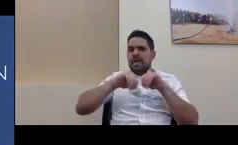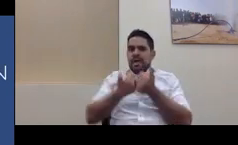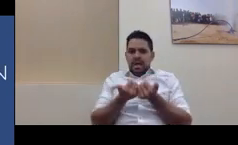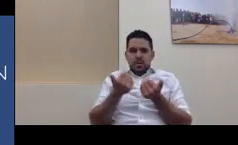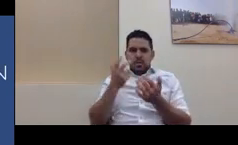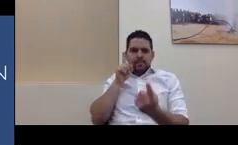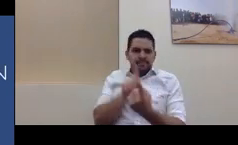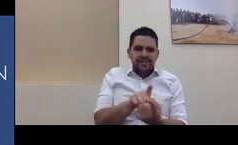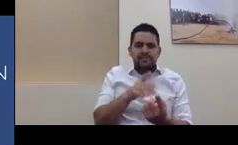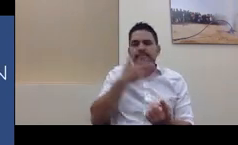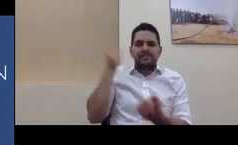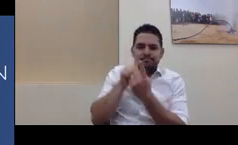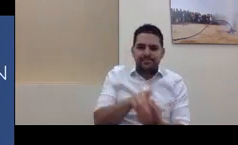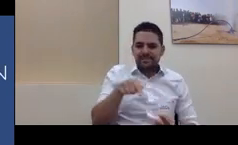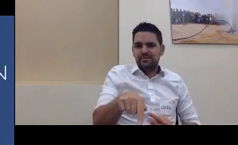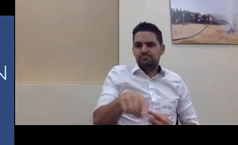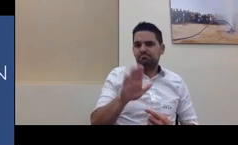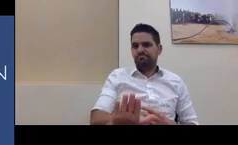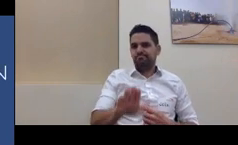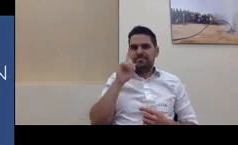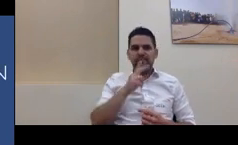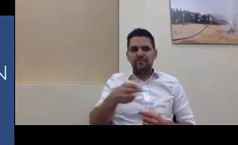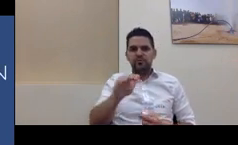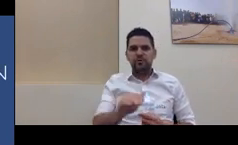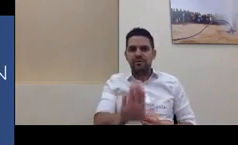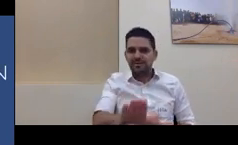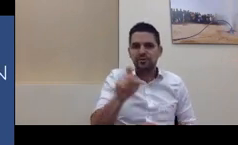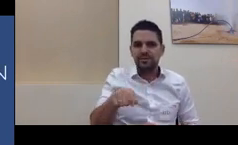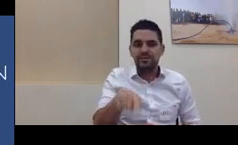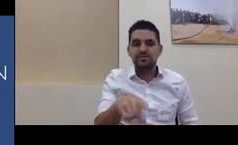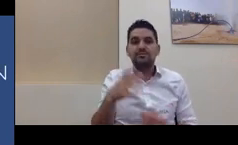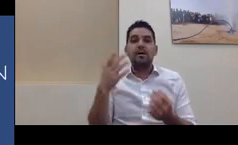that don't know exactly how to best meet their deaf child's needs,